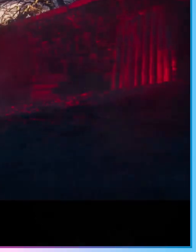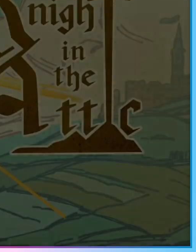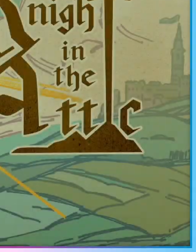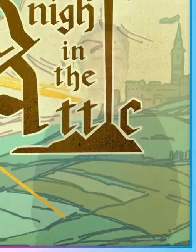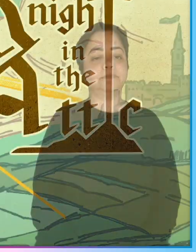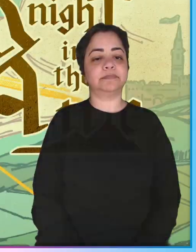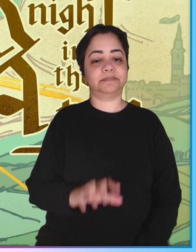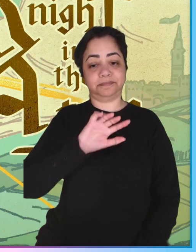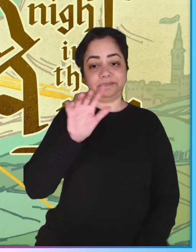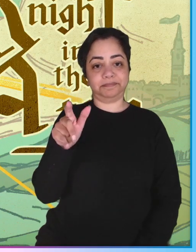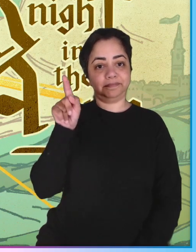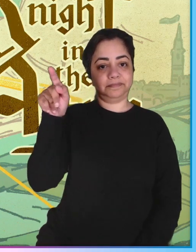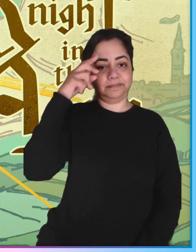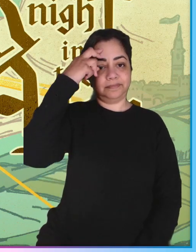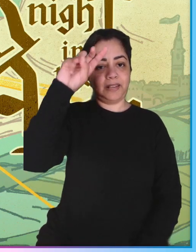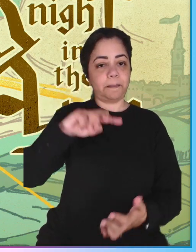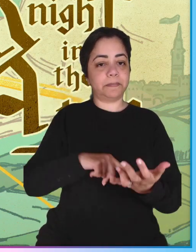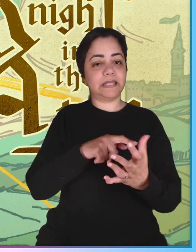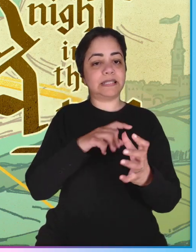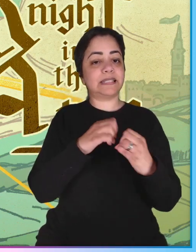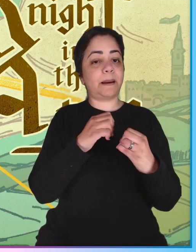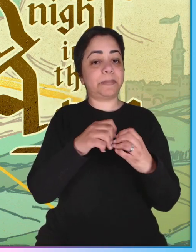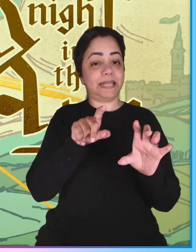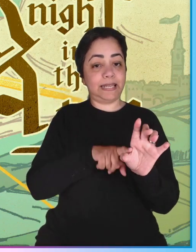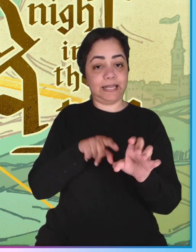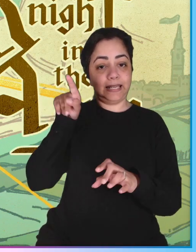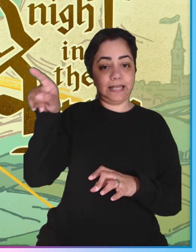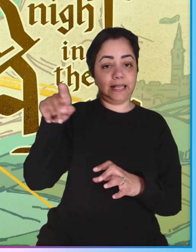[Tabby Rose] Hi, I’m Tabby, and I’m the UX director at Mighty Yell Studios.